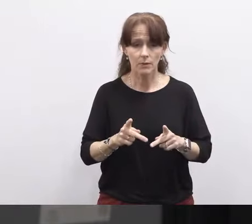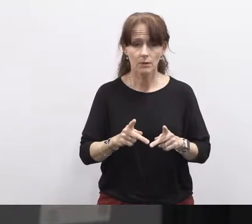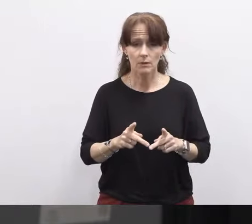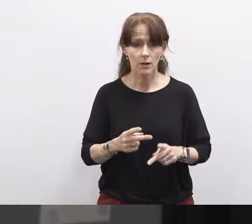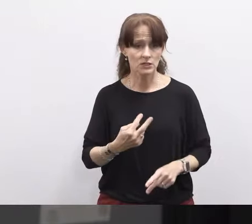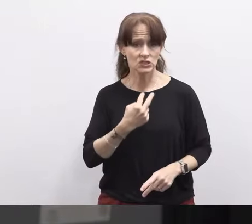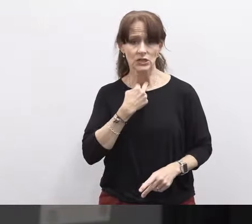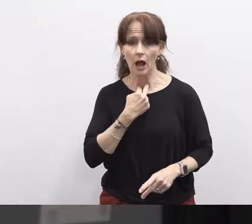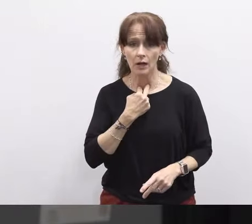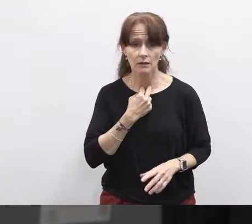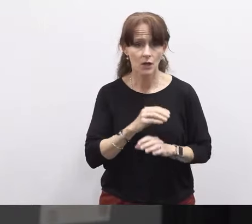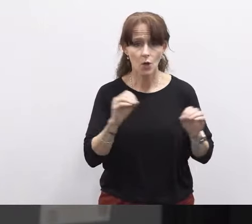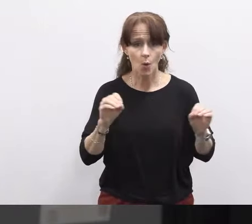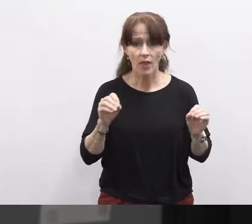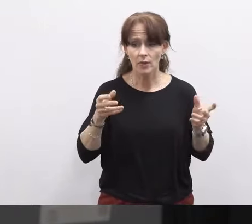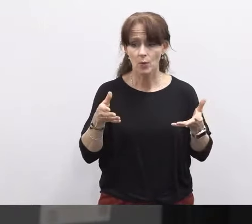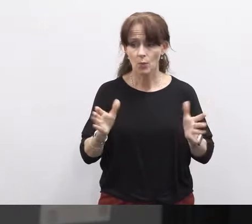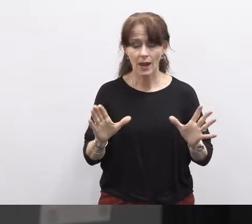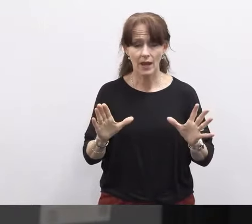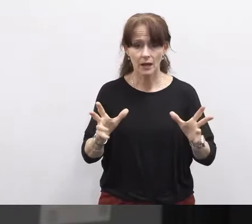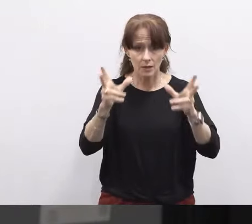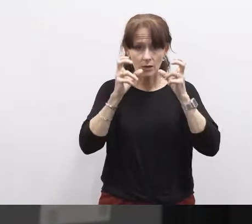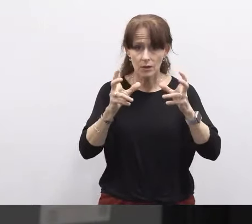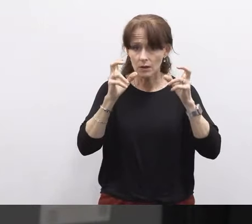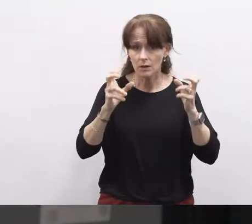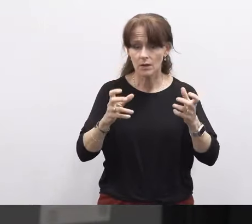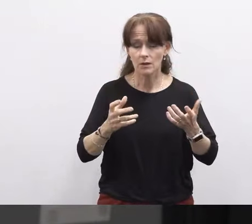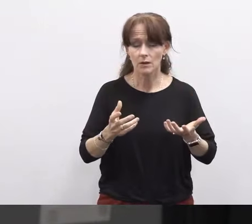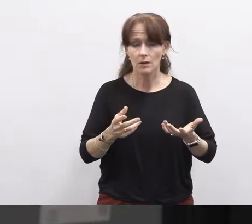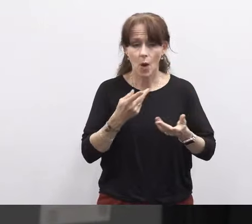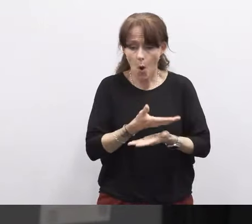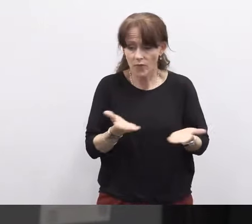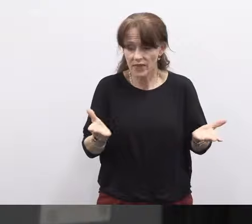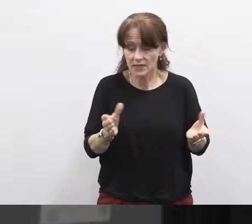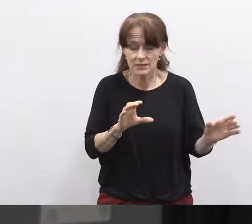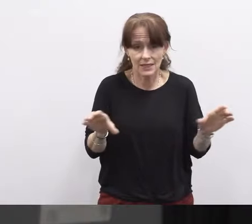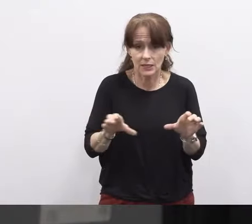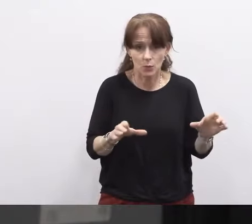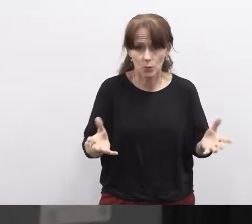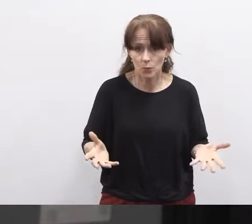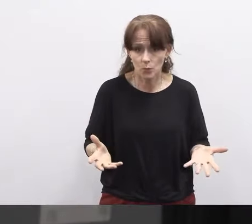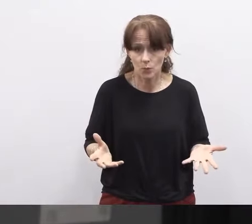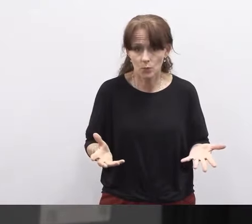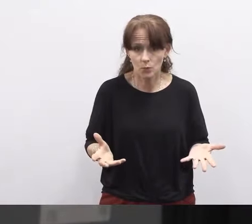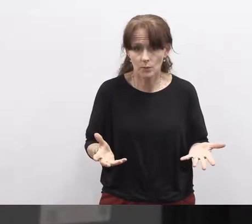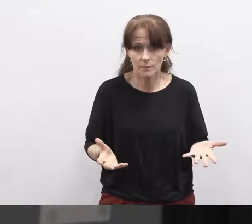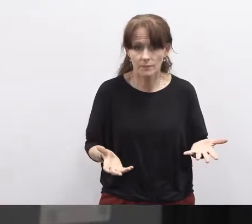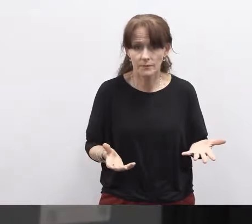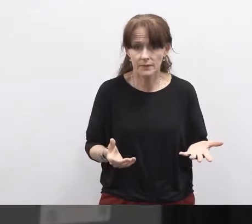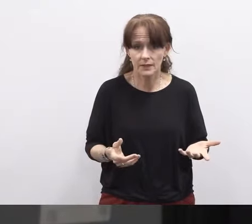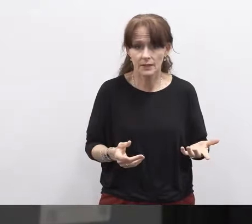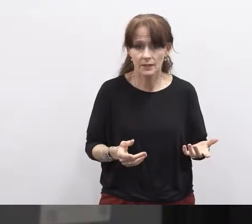and they have no other resources or reserves or things that they can turn to, it may say you can't strike,